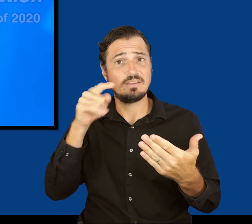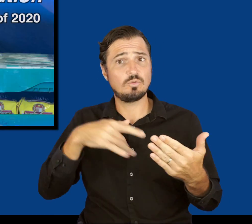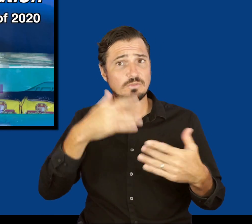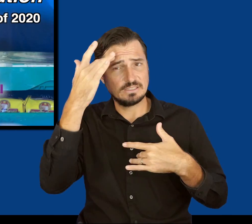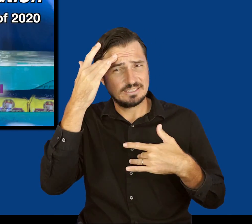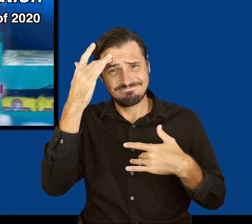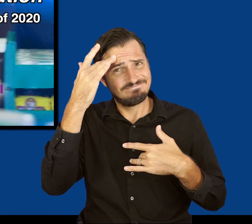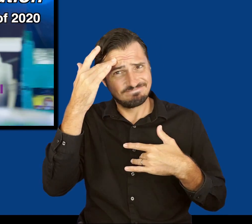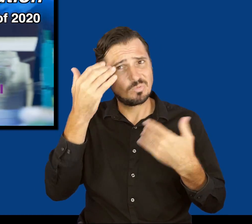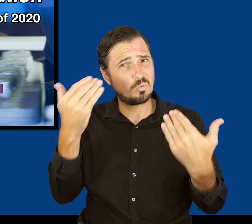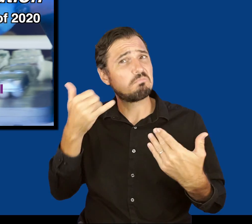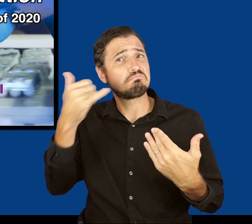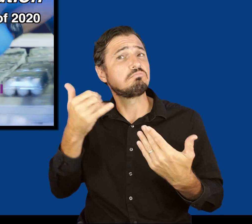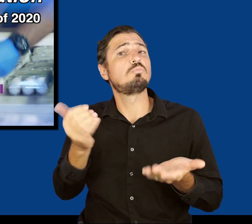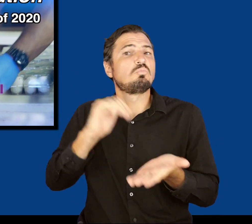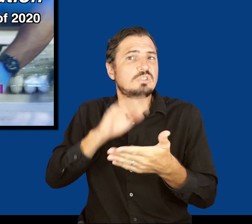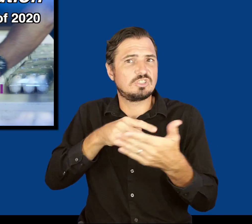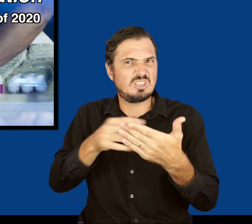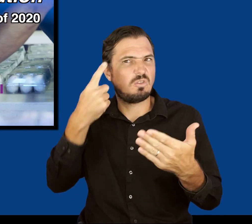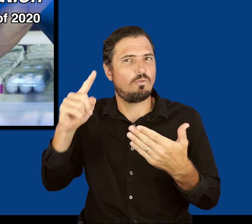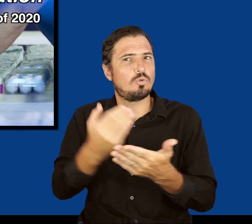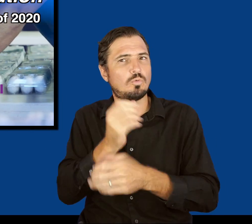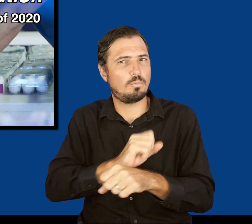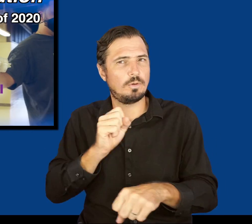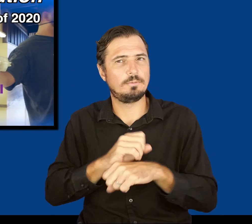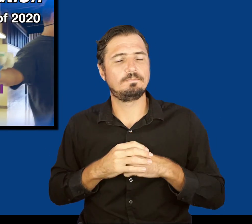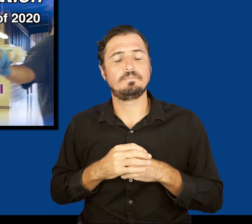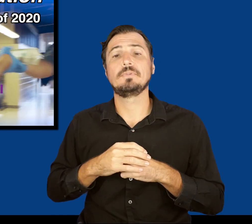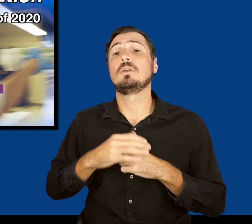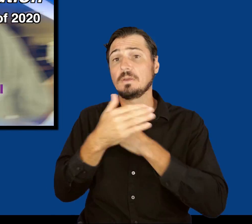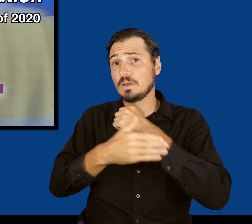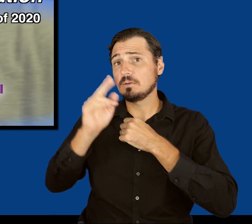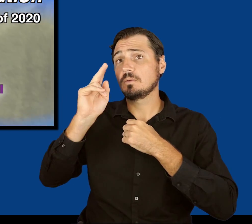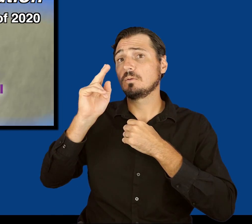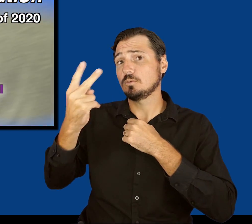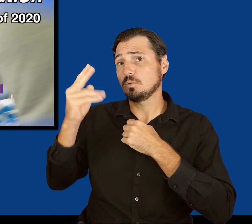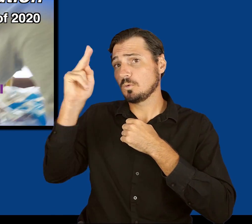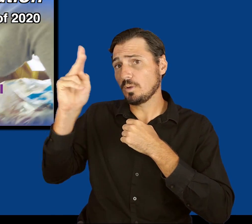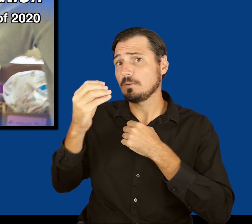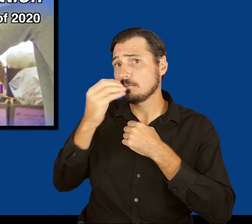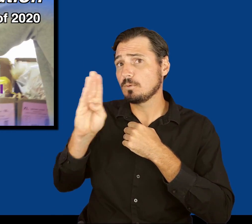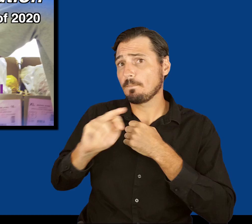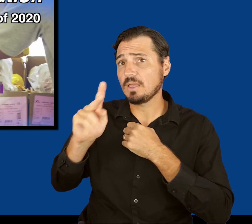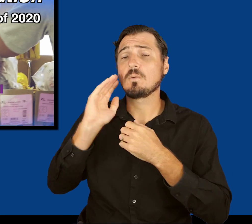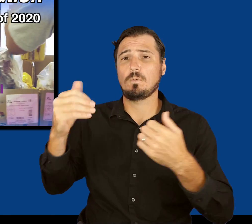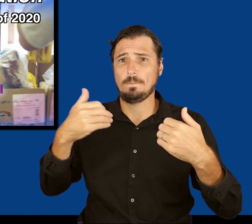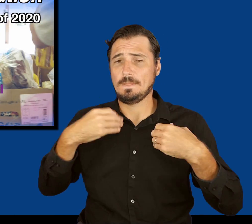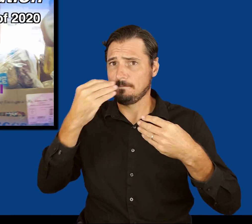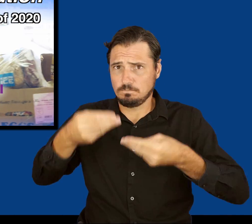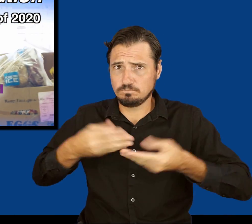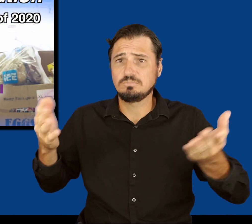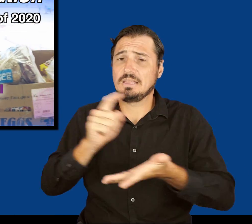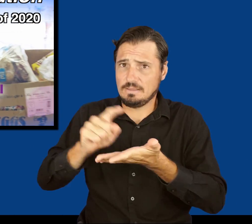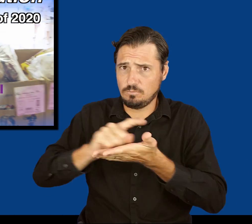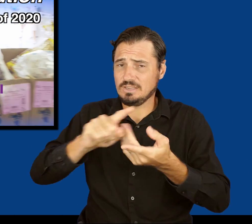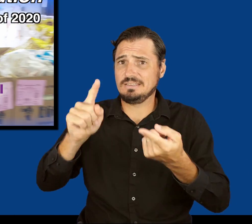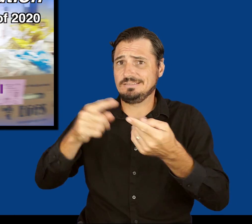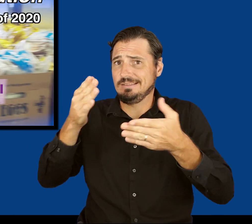The county and the two Kaua`i food banks are conducting the Kupa`a Kaua`i food distributions every week through the end of the year for food-insecure individuals and families.